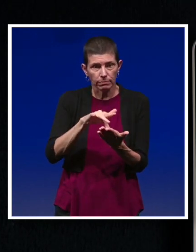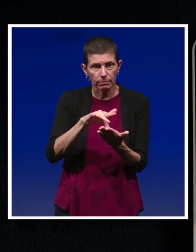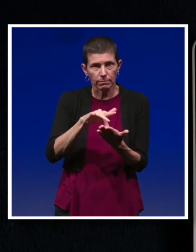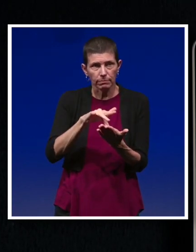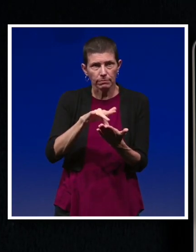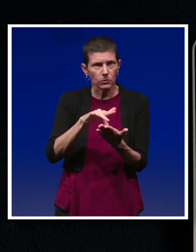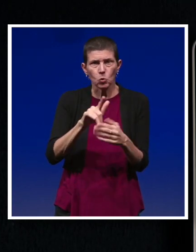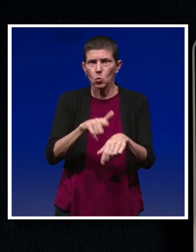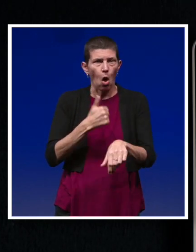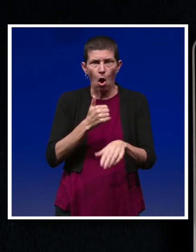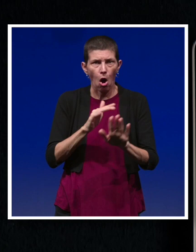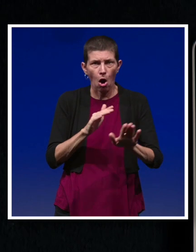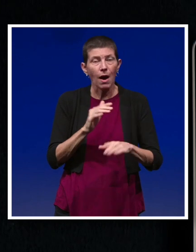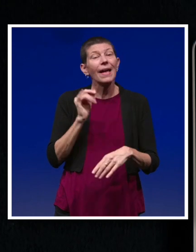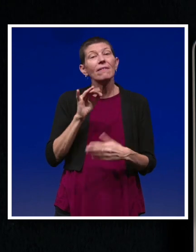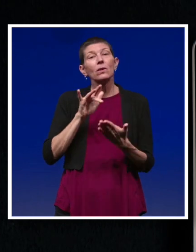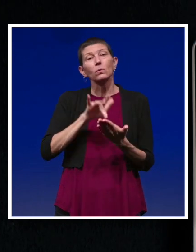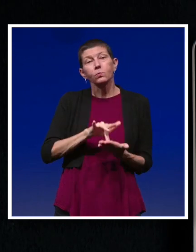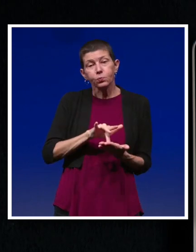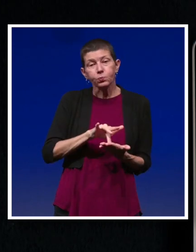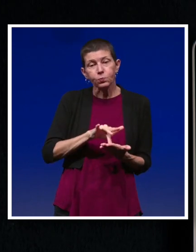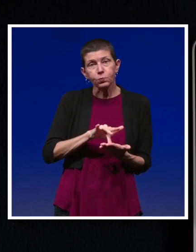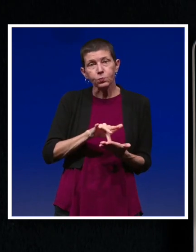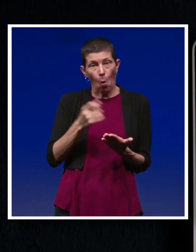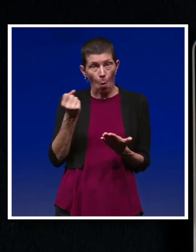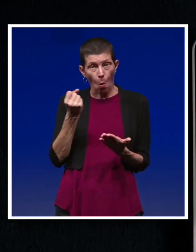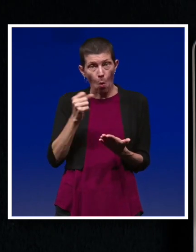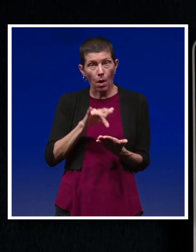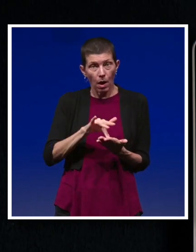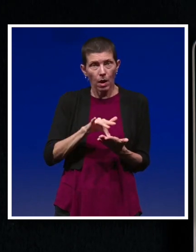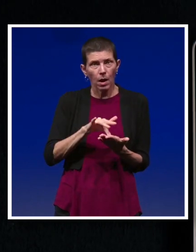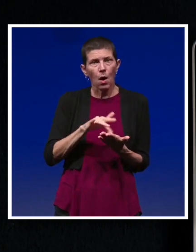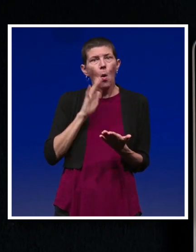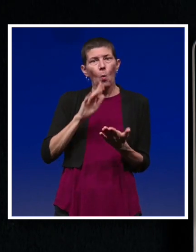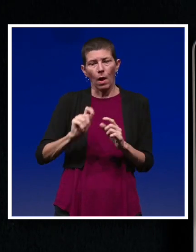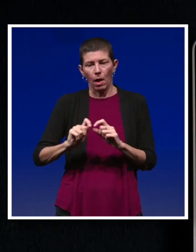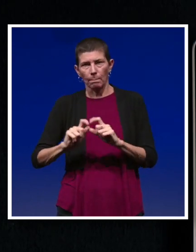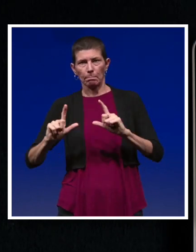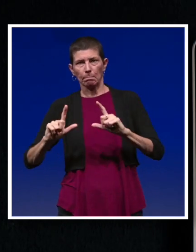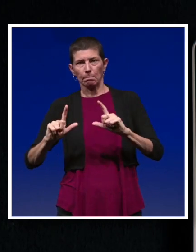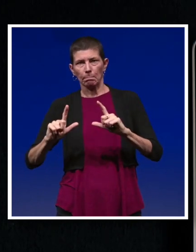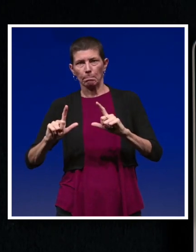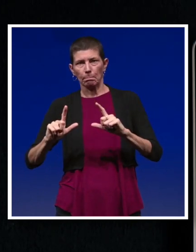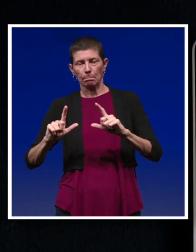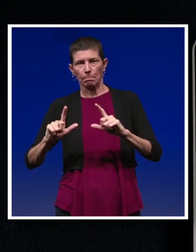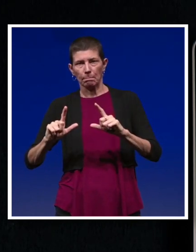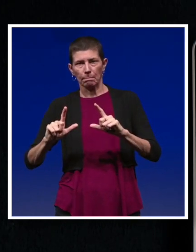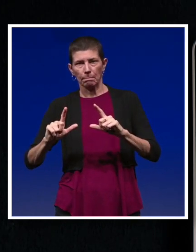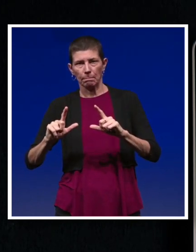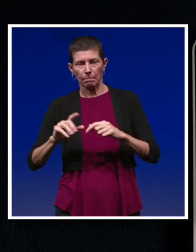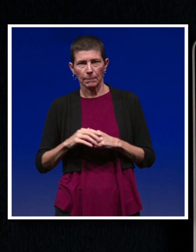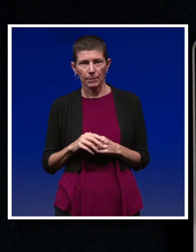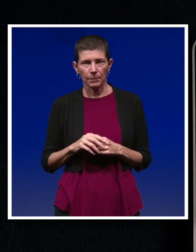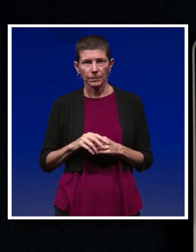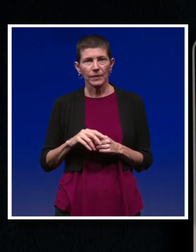with an app or the screen. If you push and hold on an app, a secondary menu will appear.